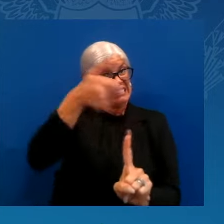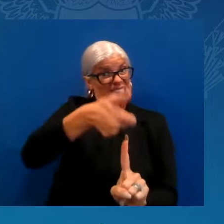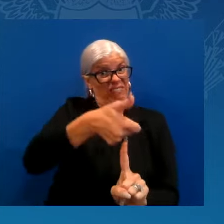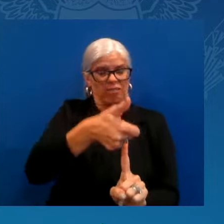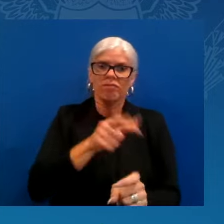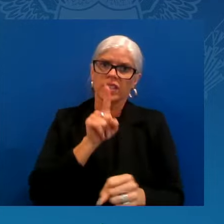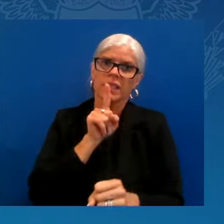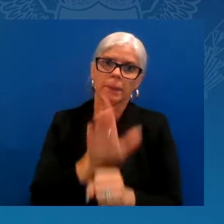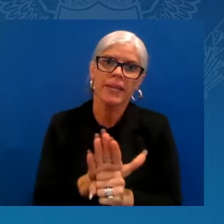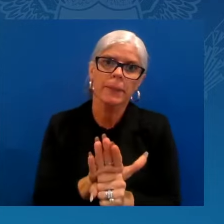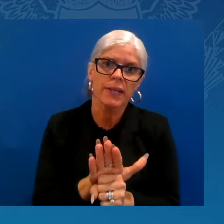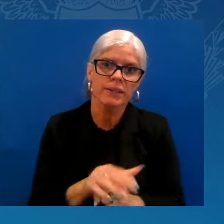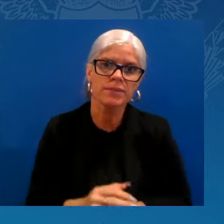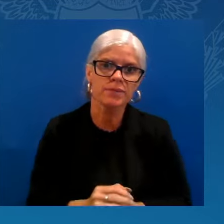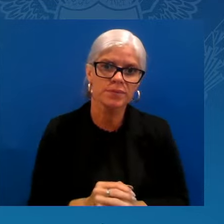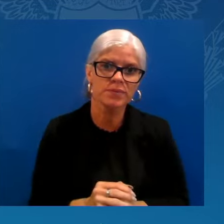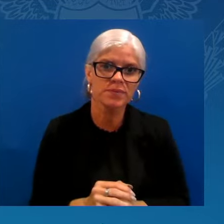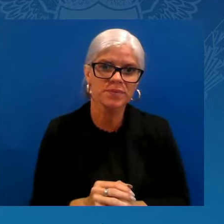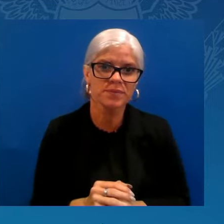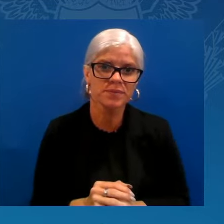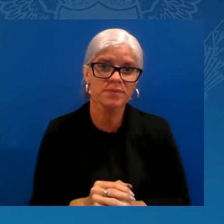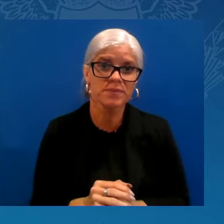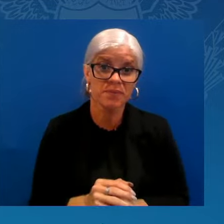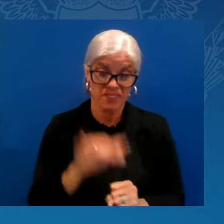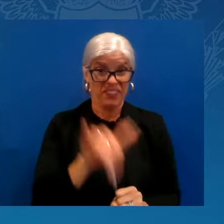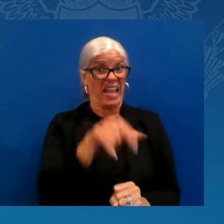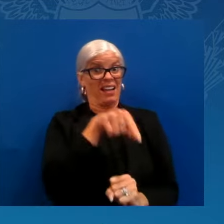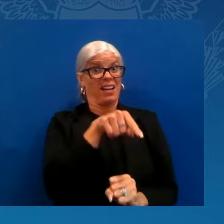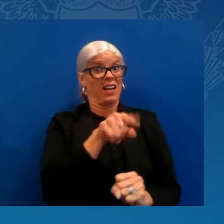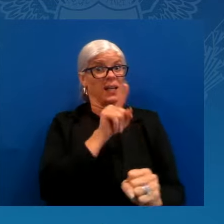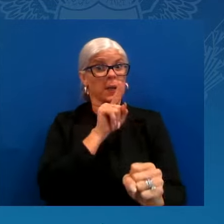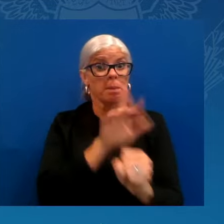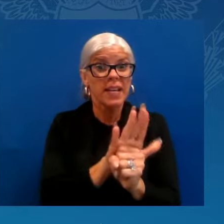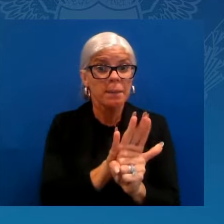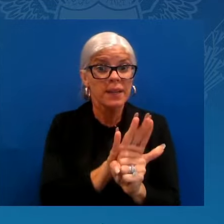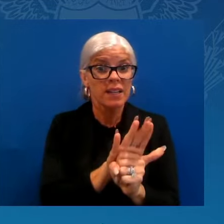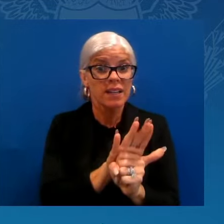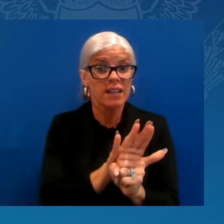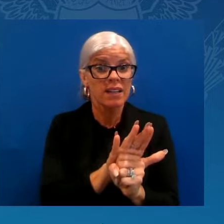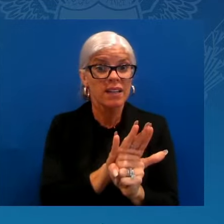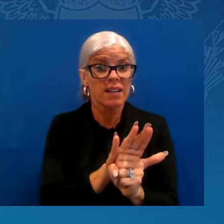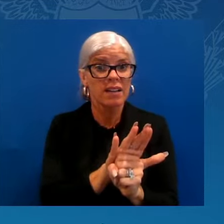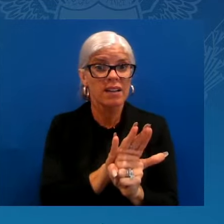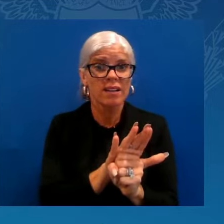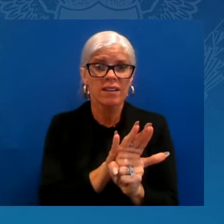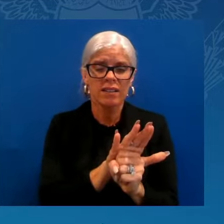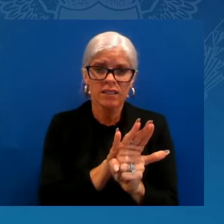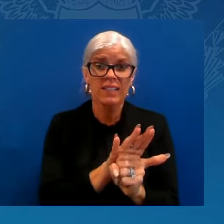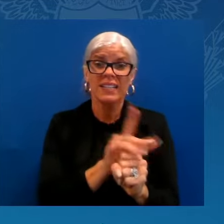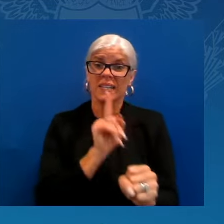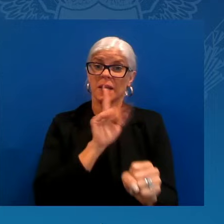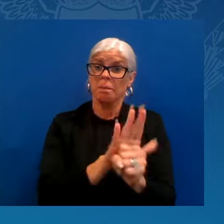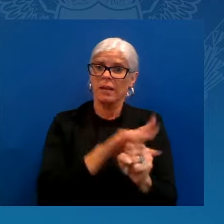This commitment endures not only because it is in America's strategic interest,